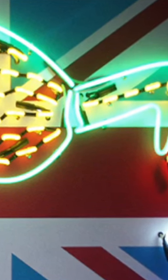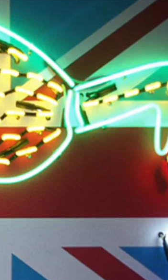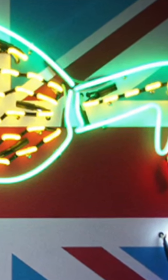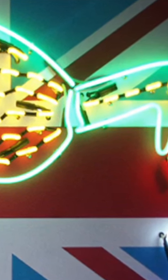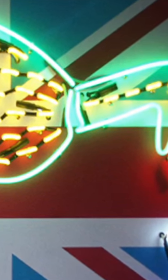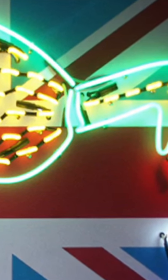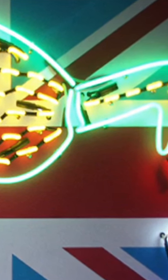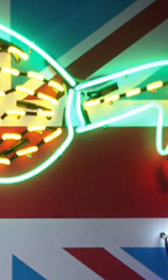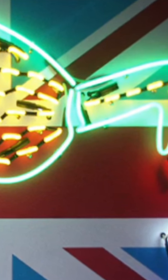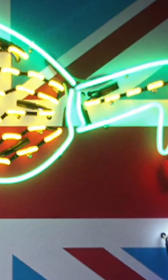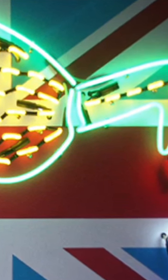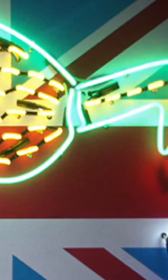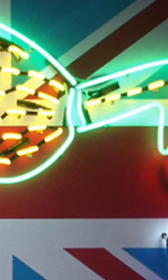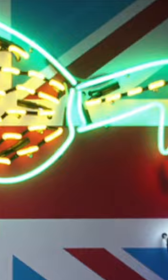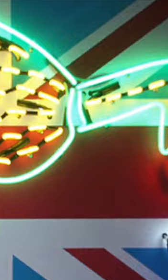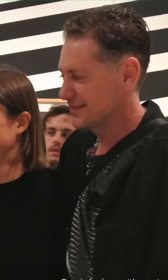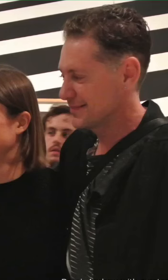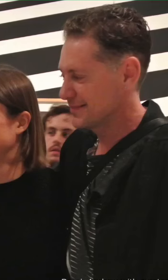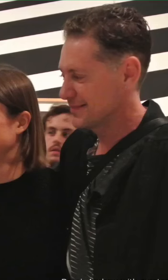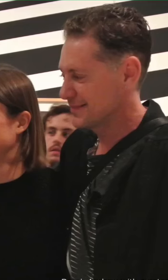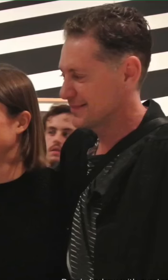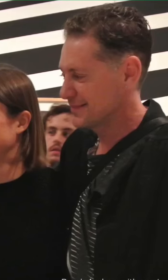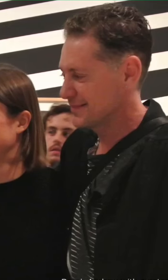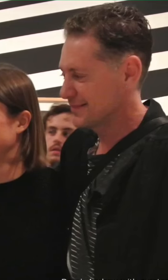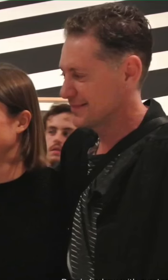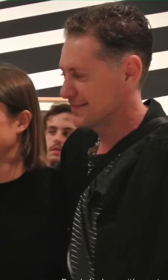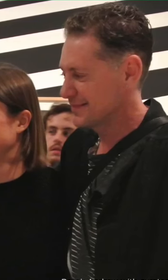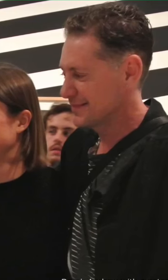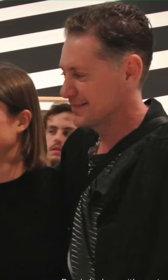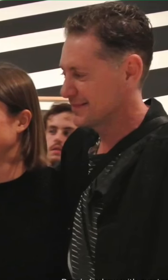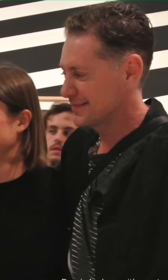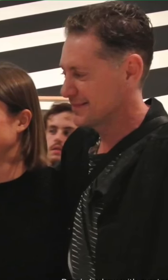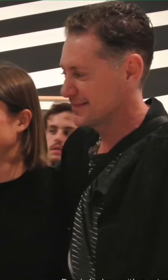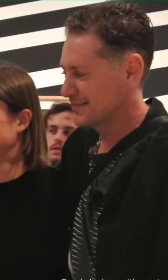gives him a uniquely Australian voice in critical global discussions.